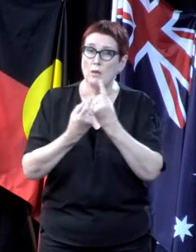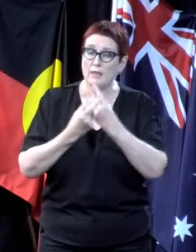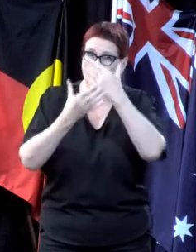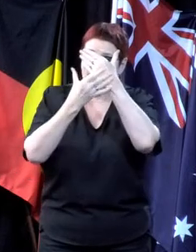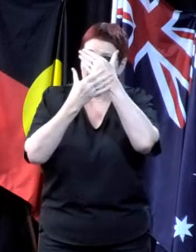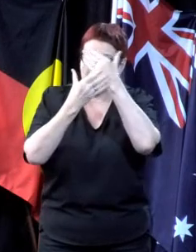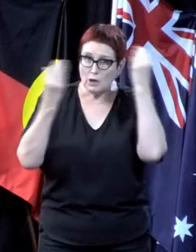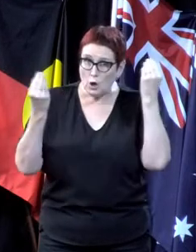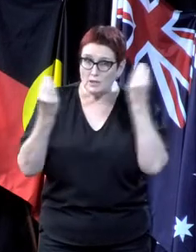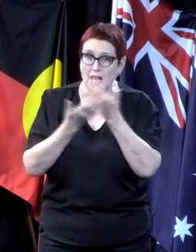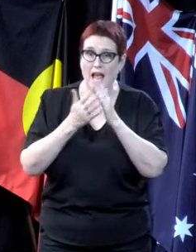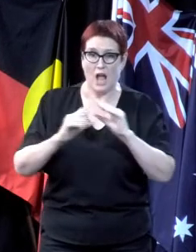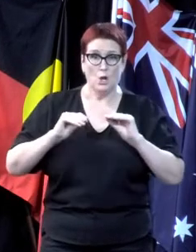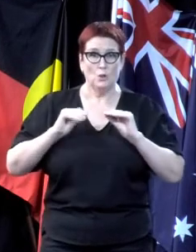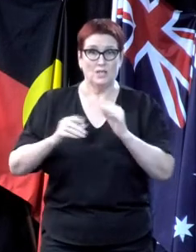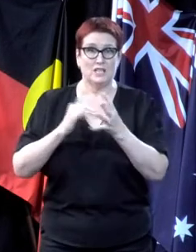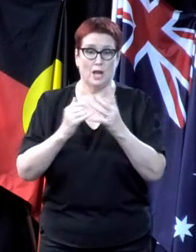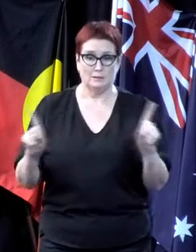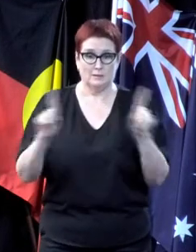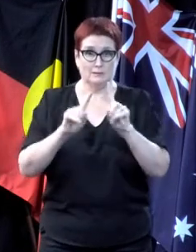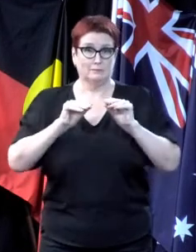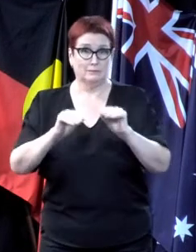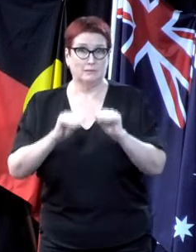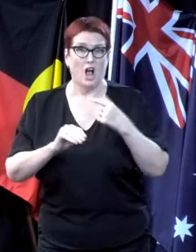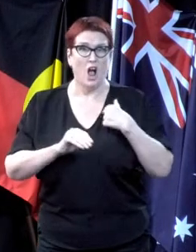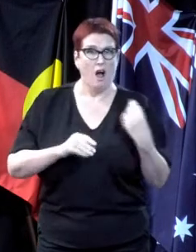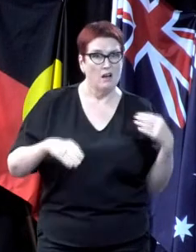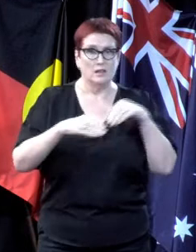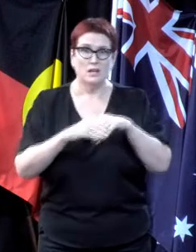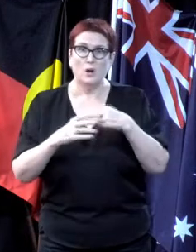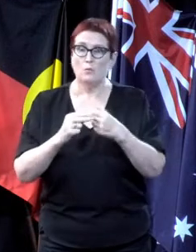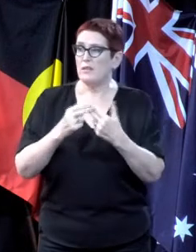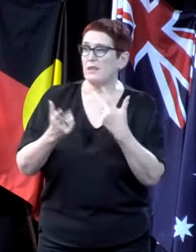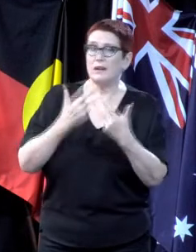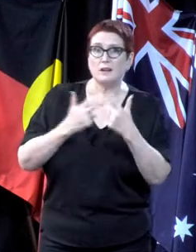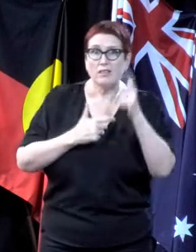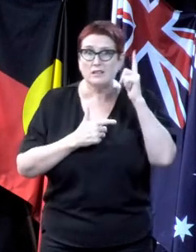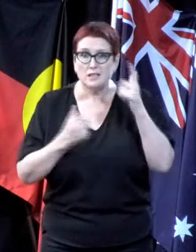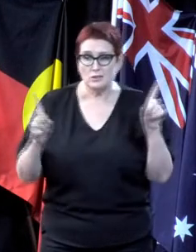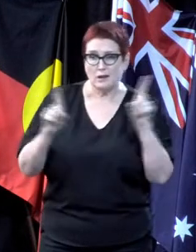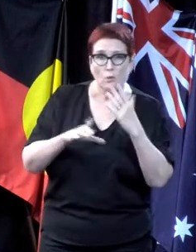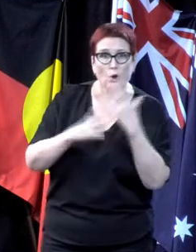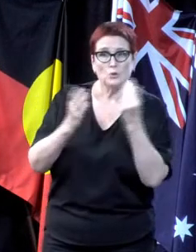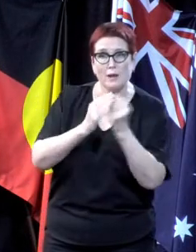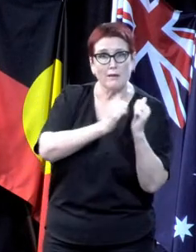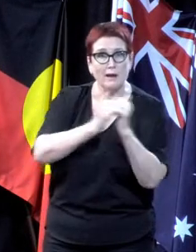So I went into the classroom and I taught alongside Catherine. I also taught alongside a first-year teacher as well, and we co-taught